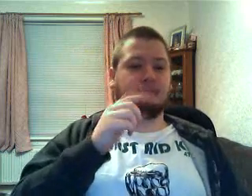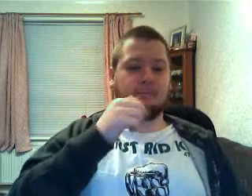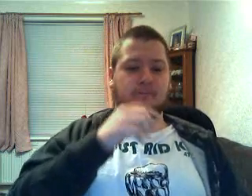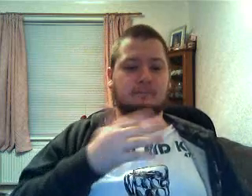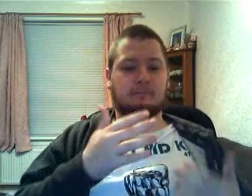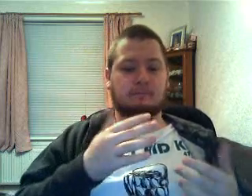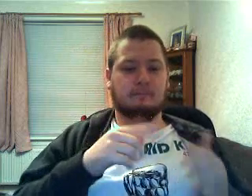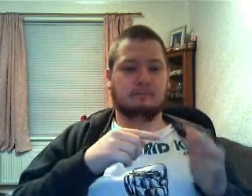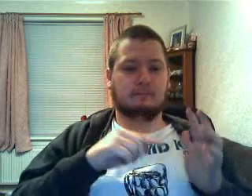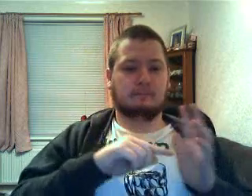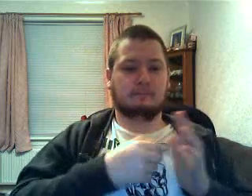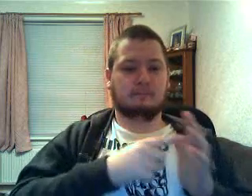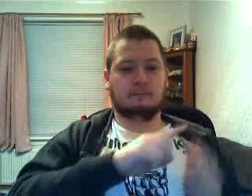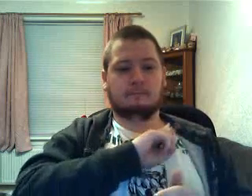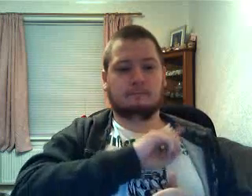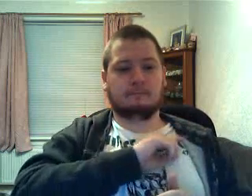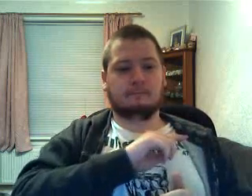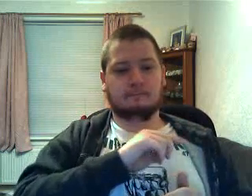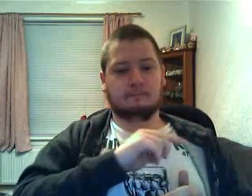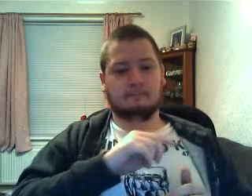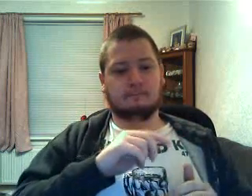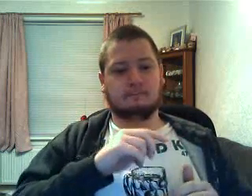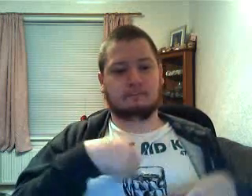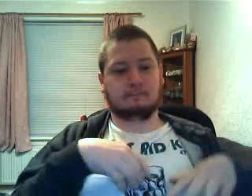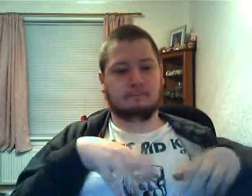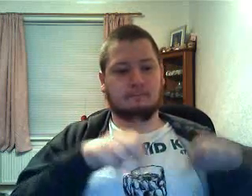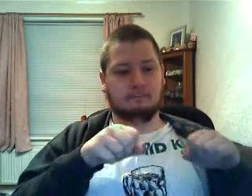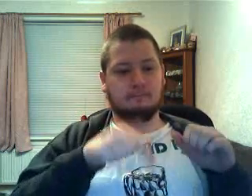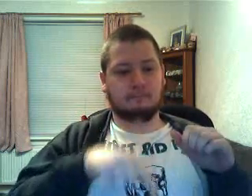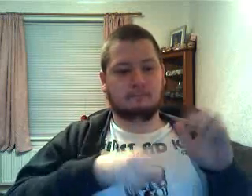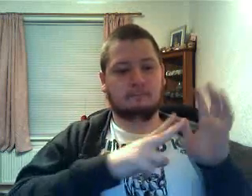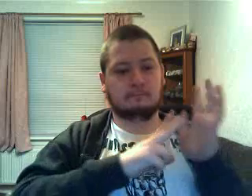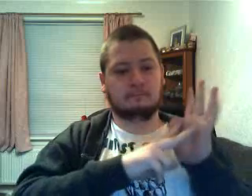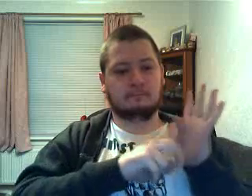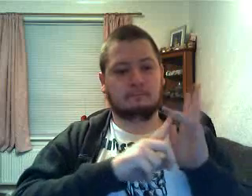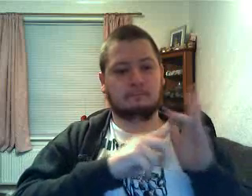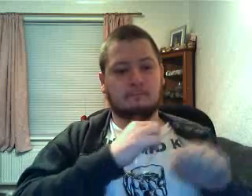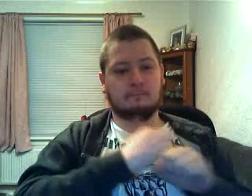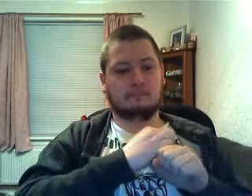Well the reason I started this vlog